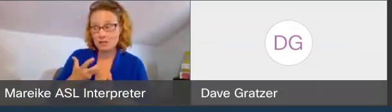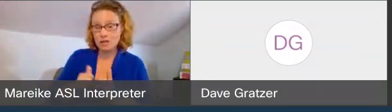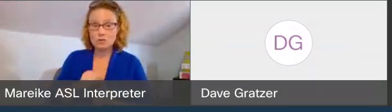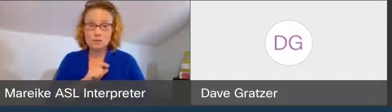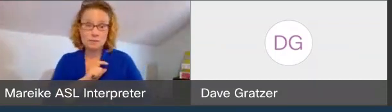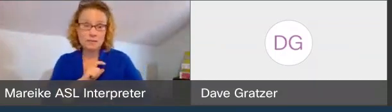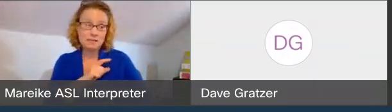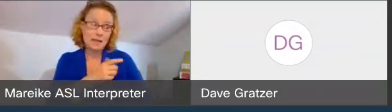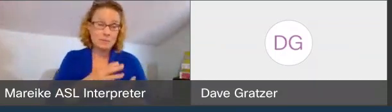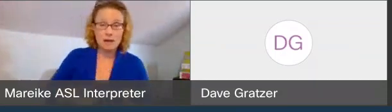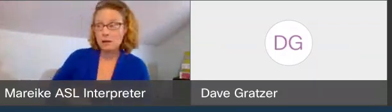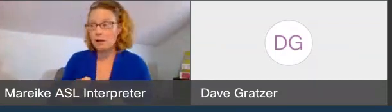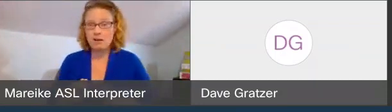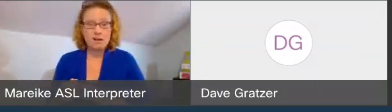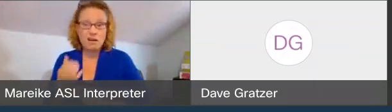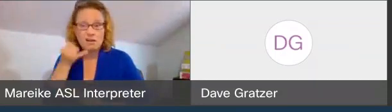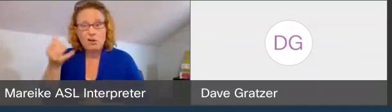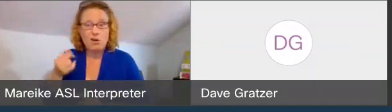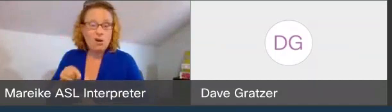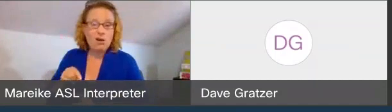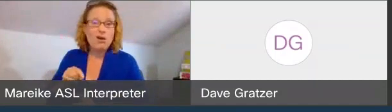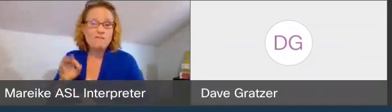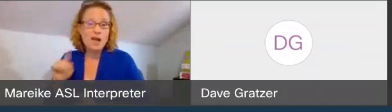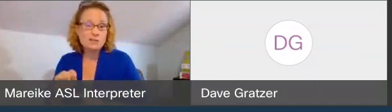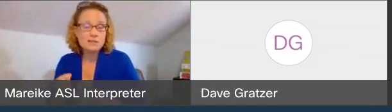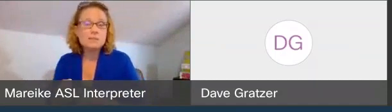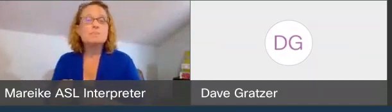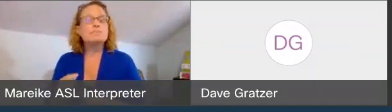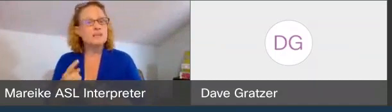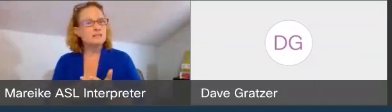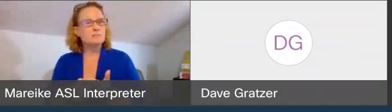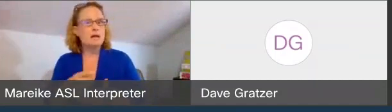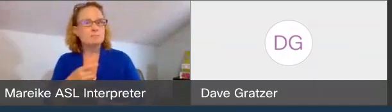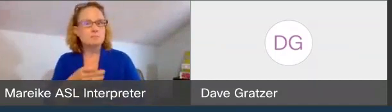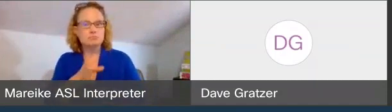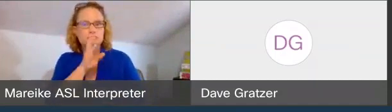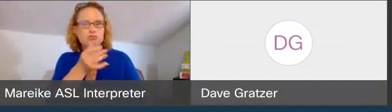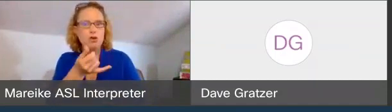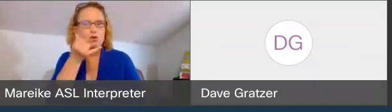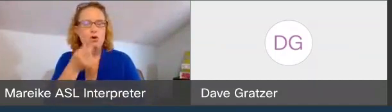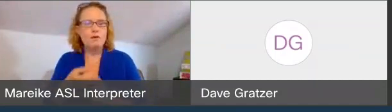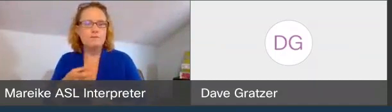they might actually pull those numbers out. So we sometimes get direct calls from an NYPD Officer,